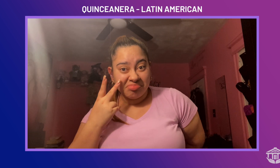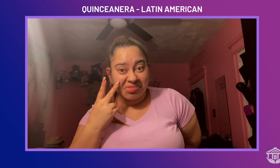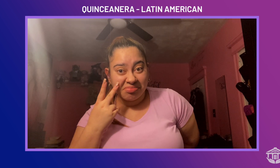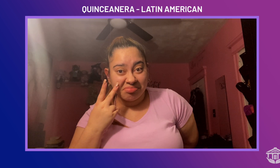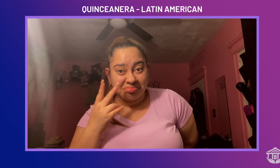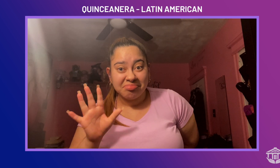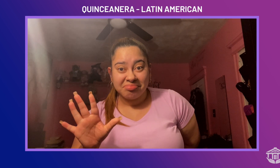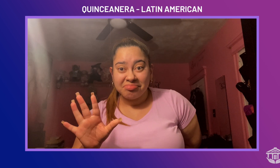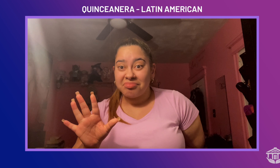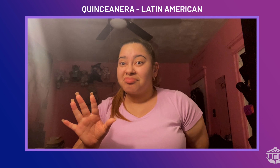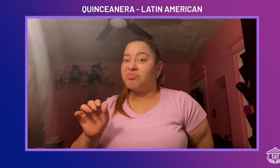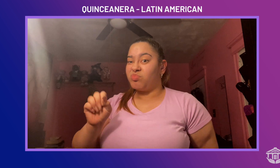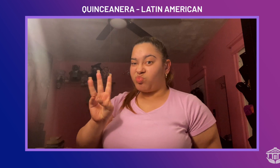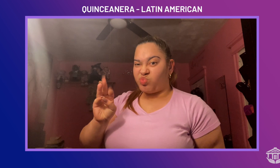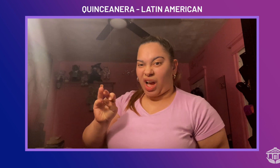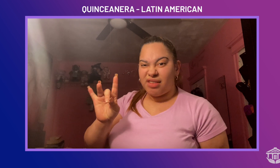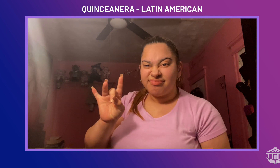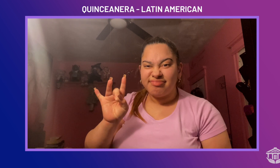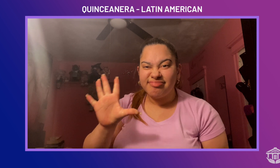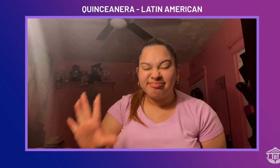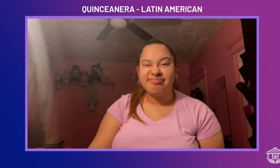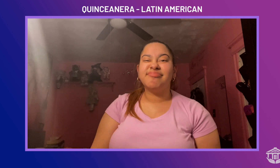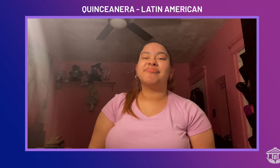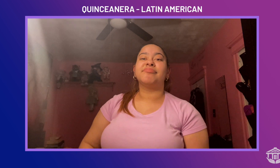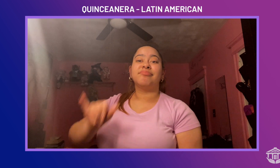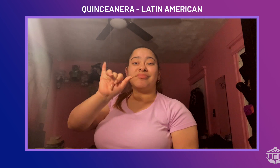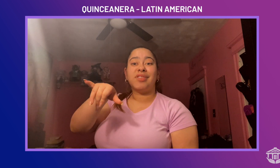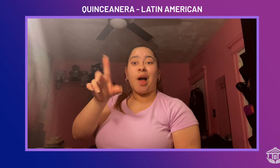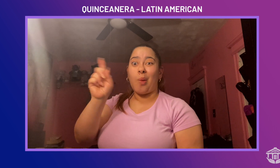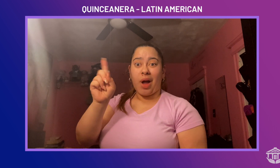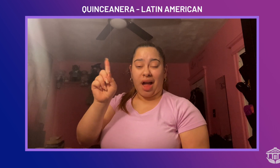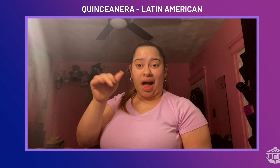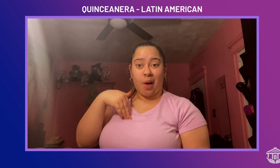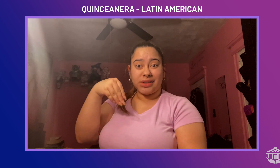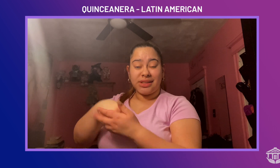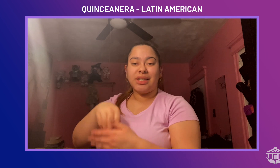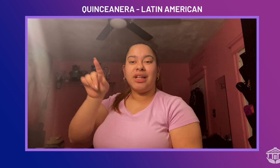"Those pictures that you just saw from my quinceanera were actually taken in Panama. It’s